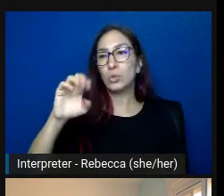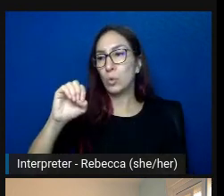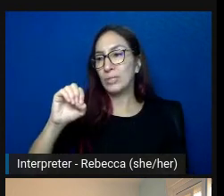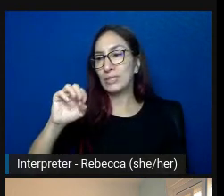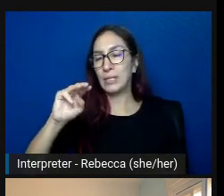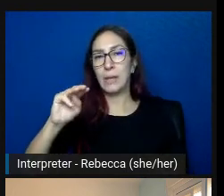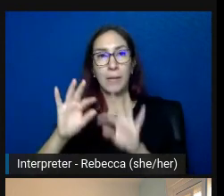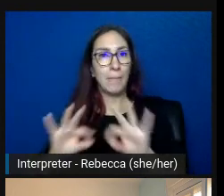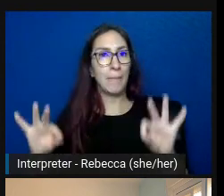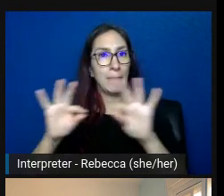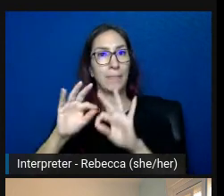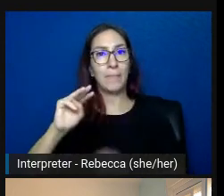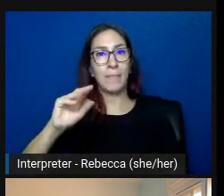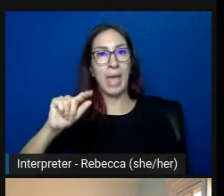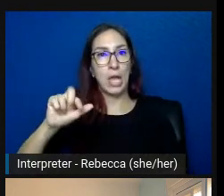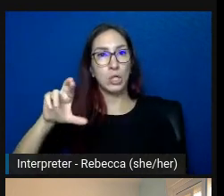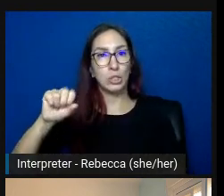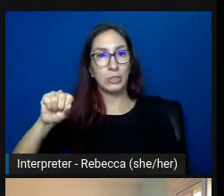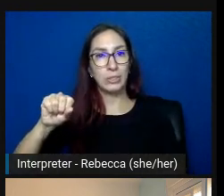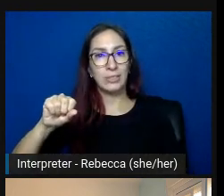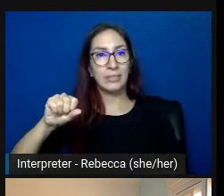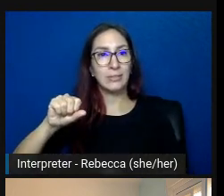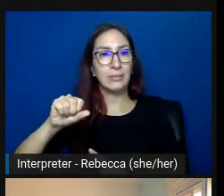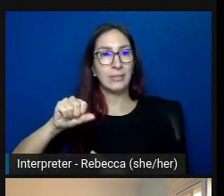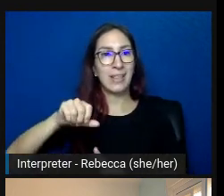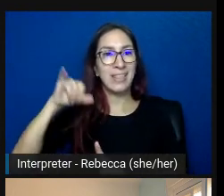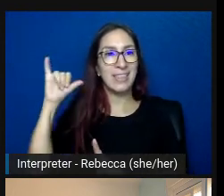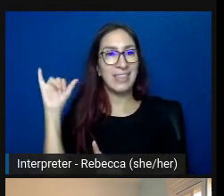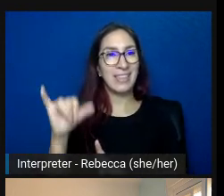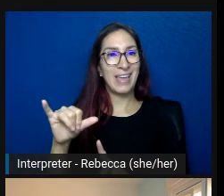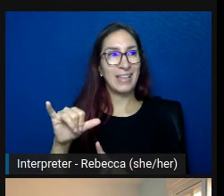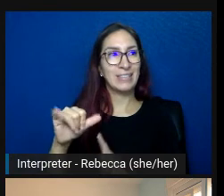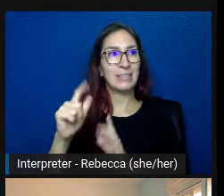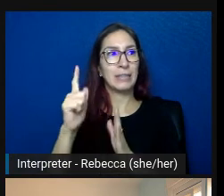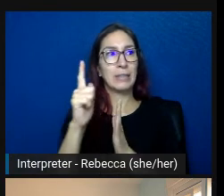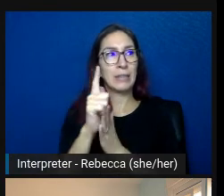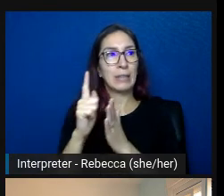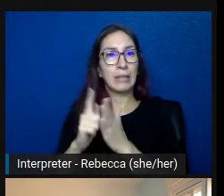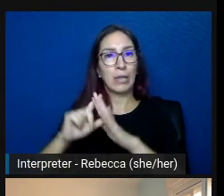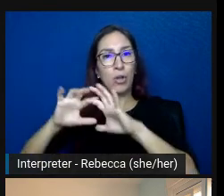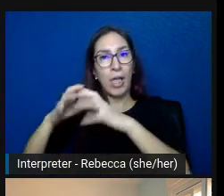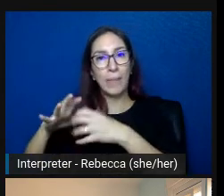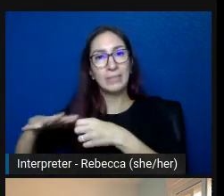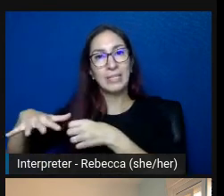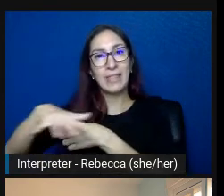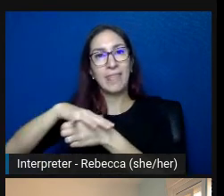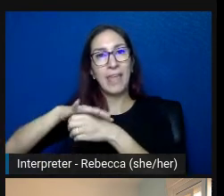This is the legal entity that covers Joomla in the financial aspects.